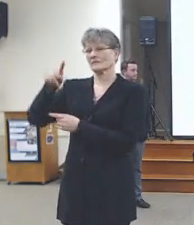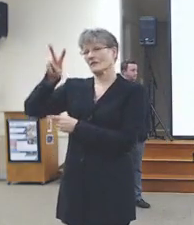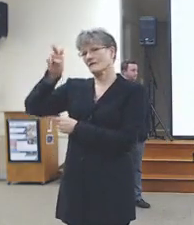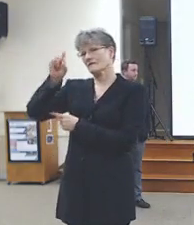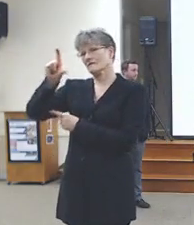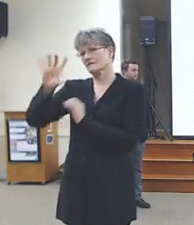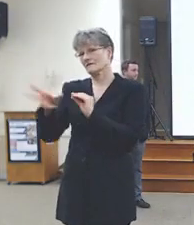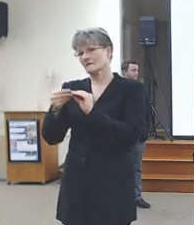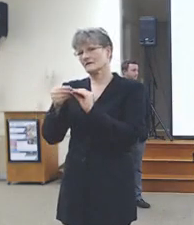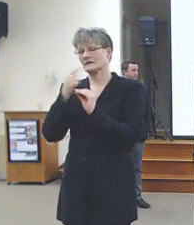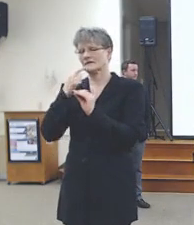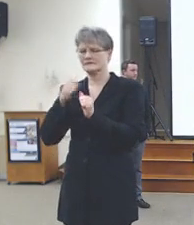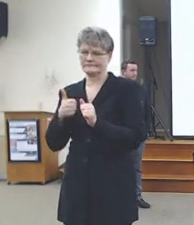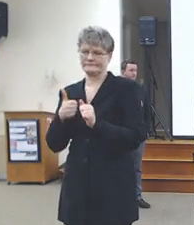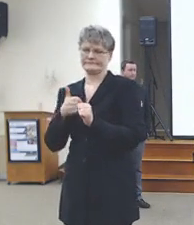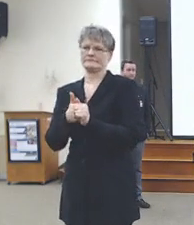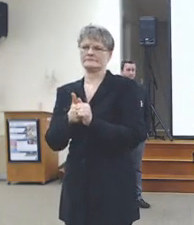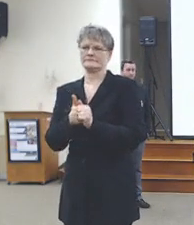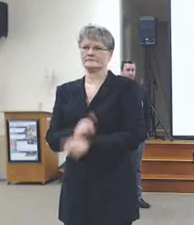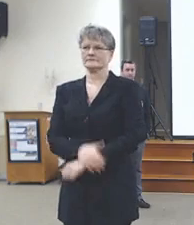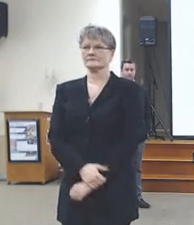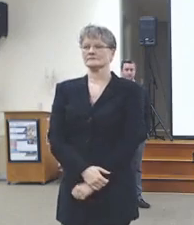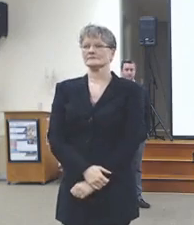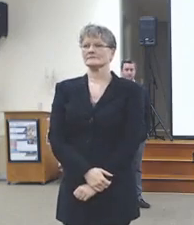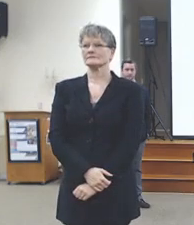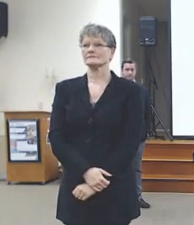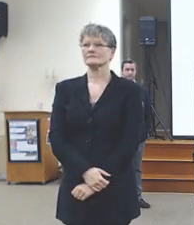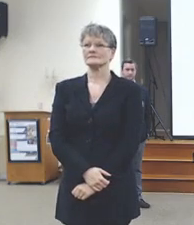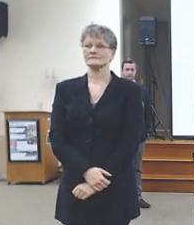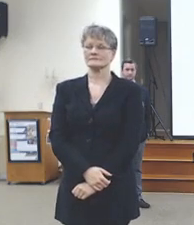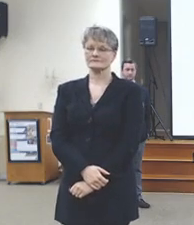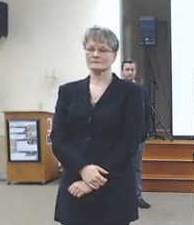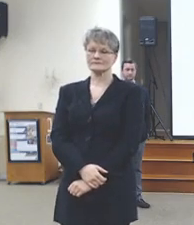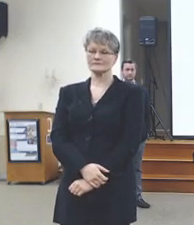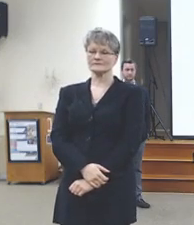up with the fact that, yes, we we have been working for a very long time to